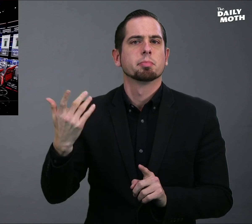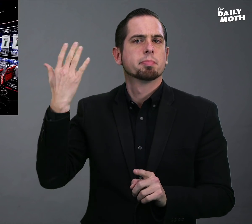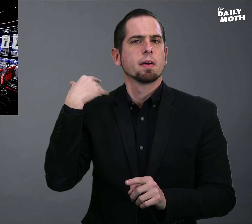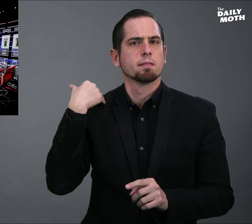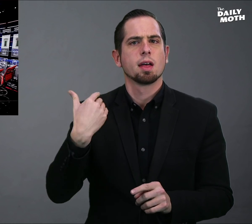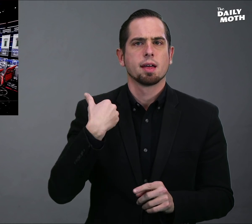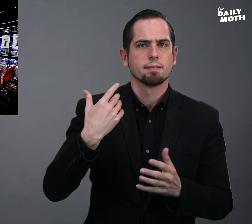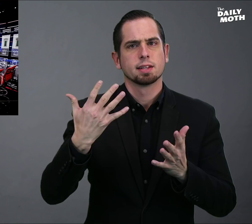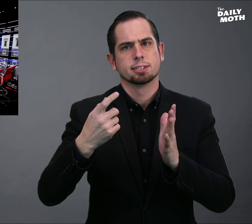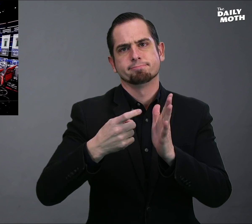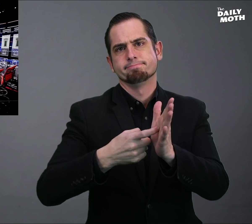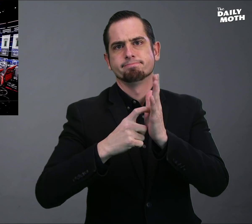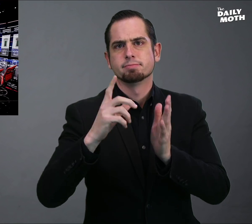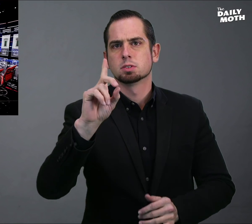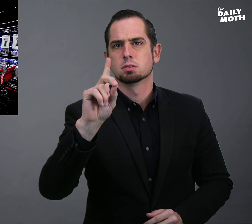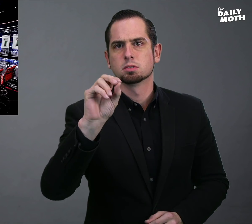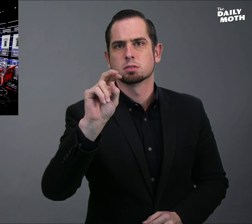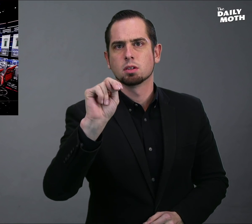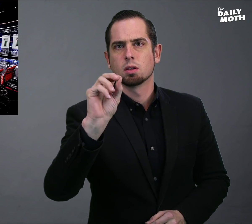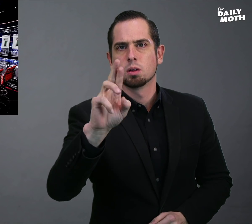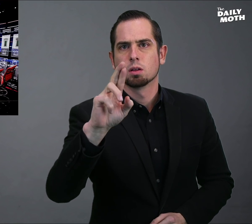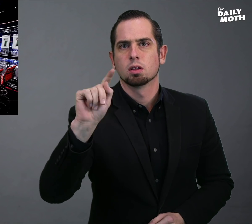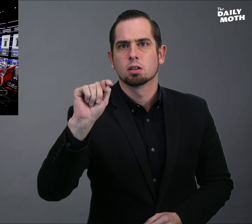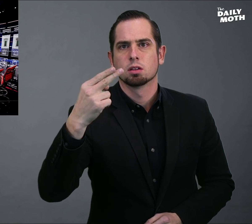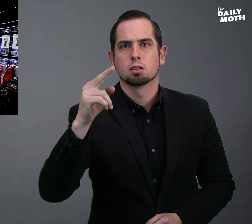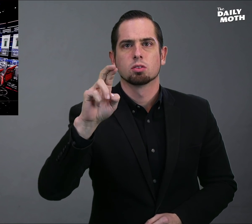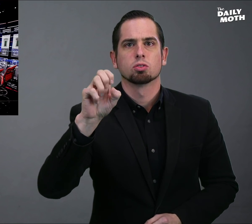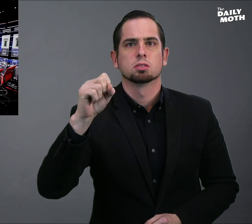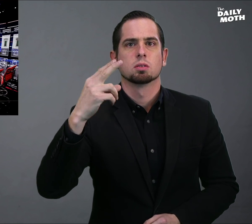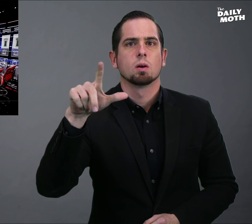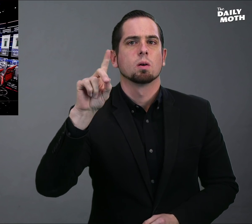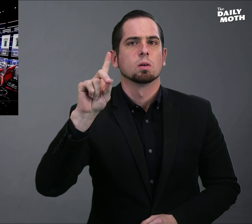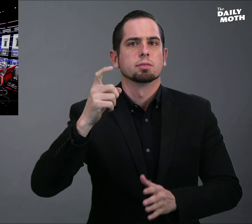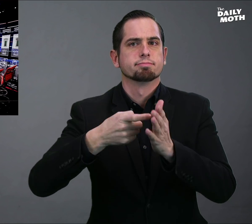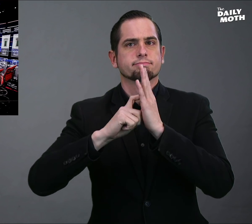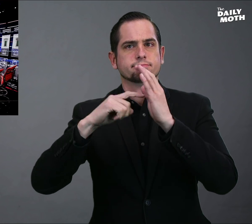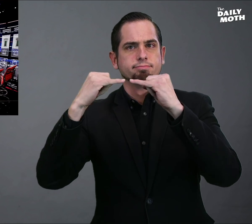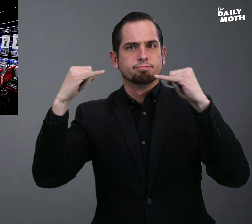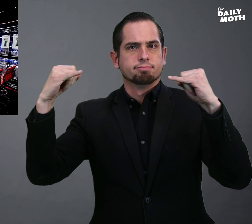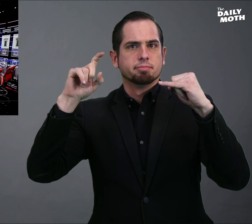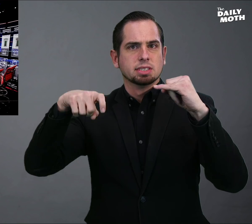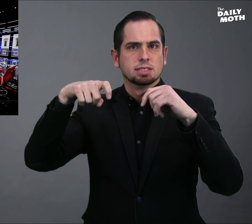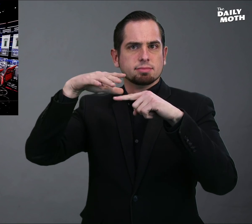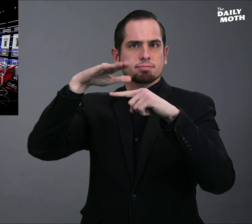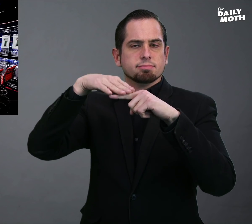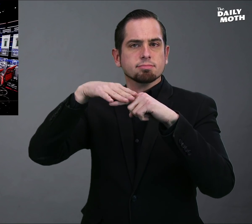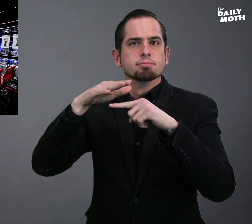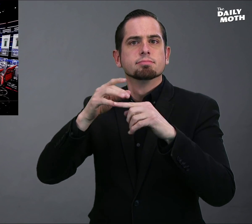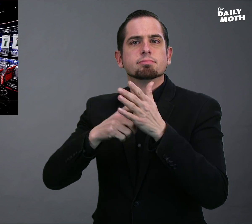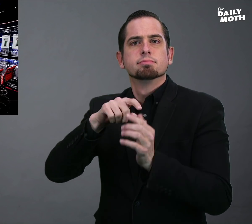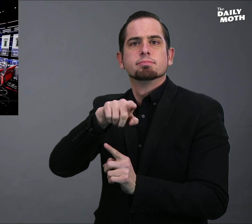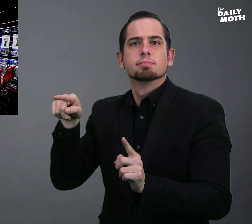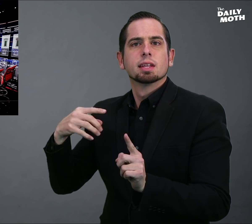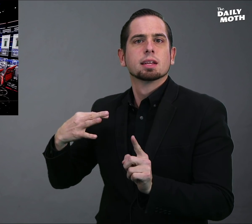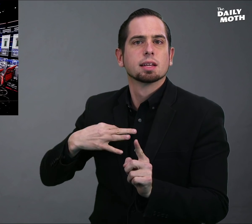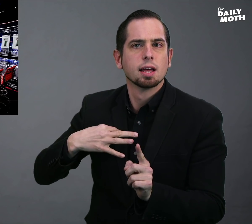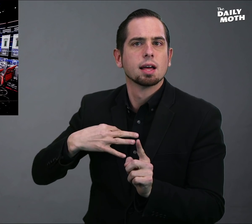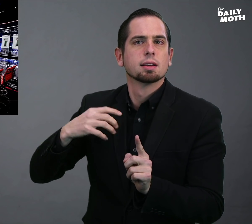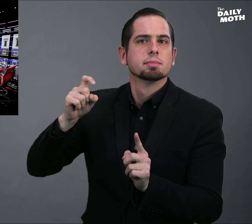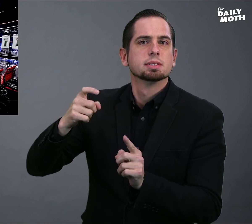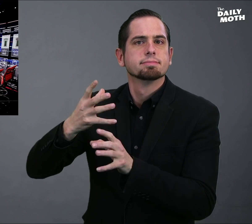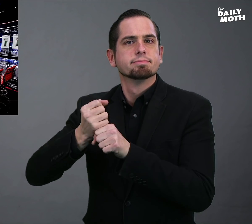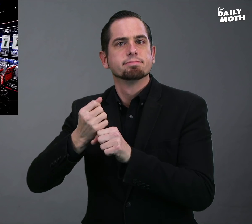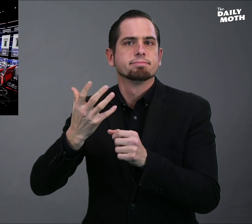There was a "donor threshold" that required candidates to